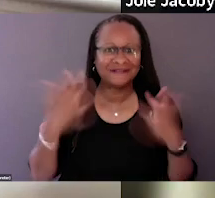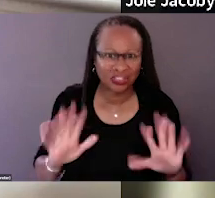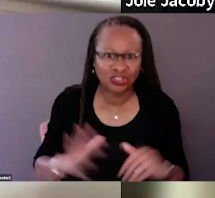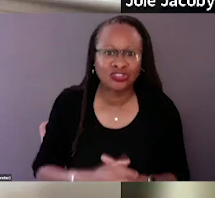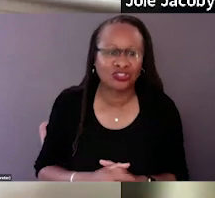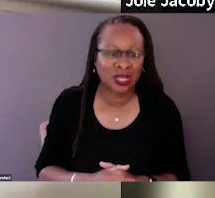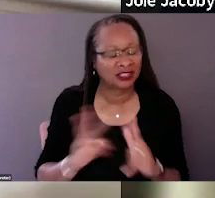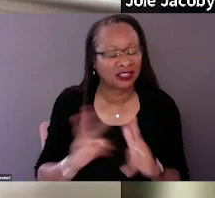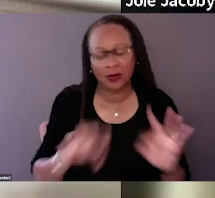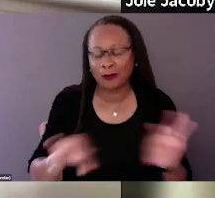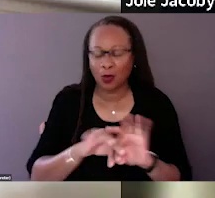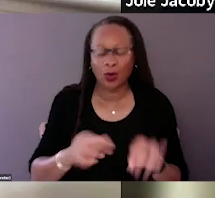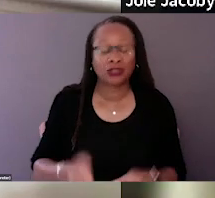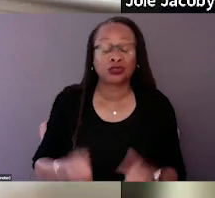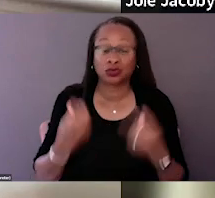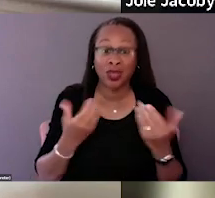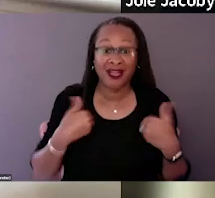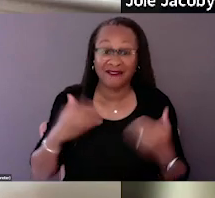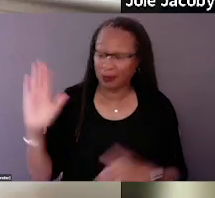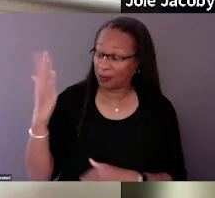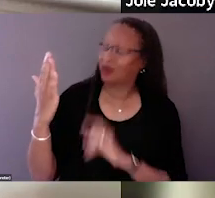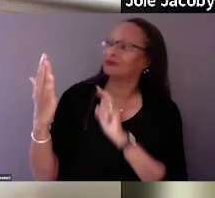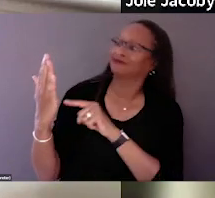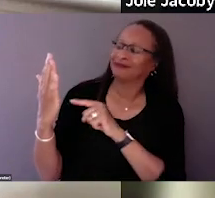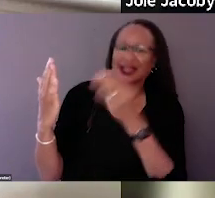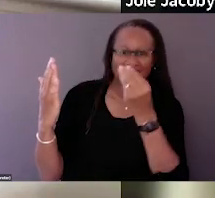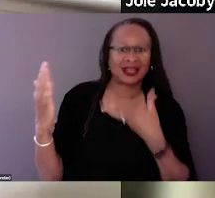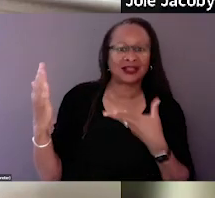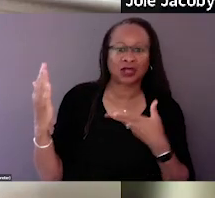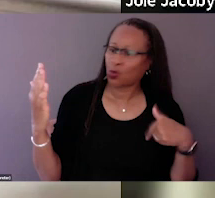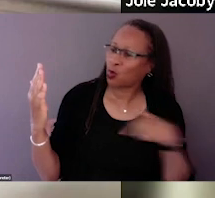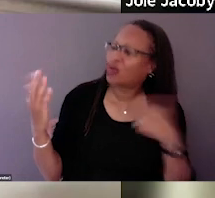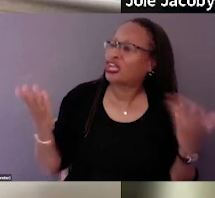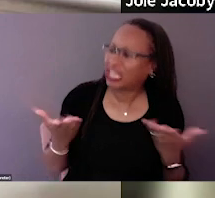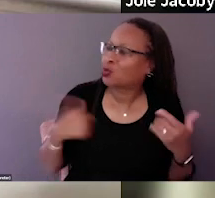to ourselves and tell us, "We're here, we did this, "and we're brilliant, and we can continue to do this,